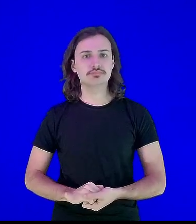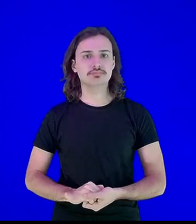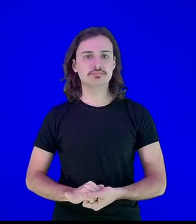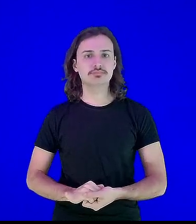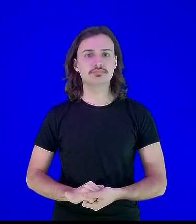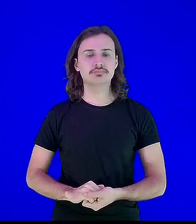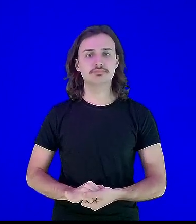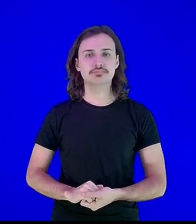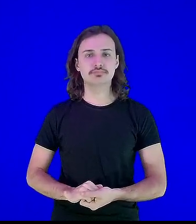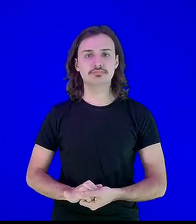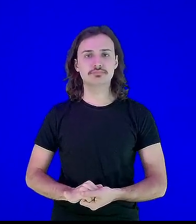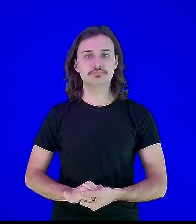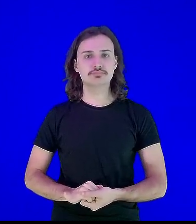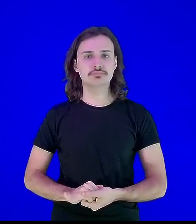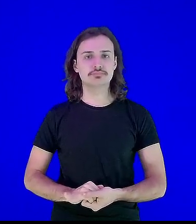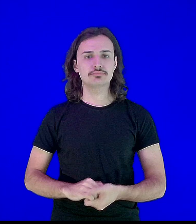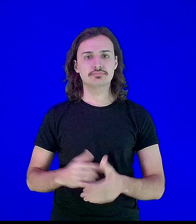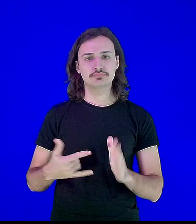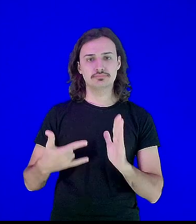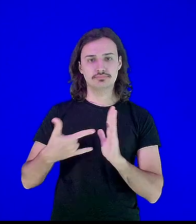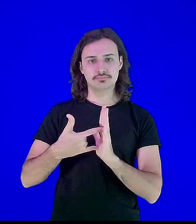"developer"